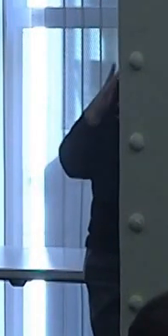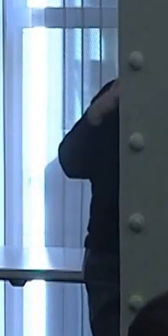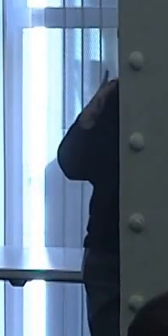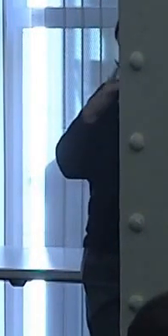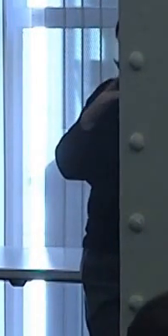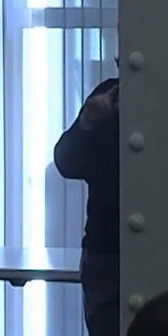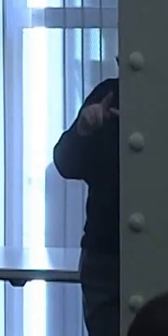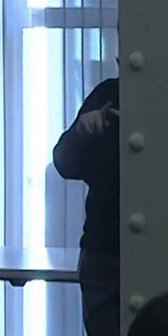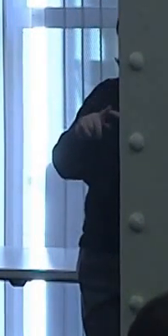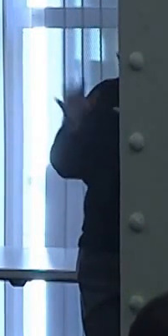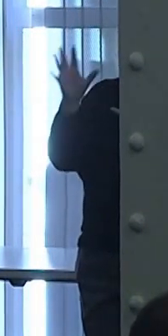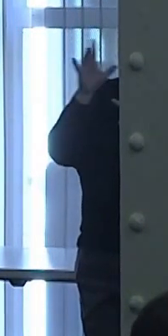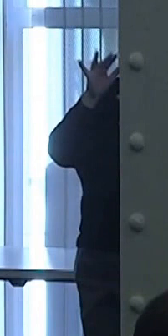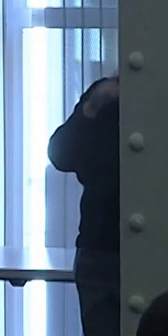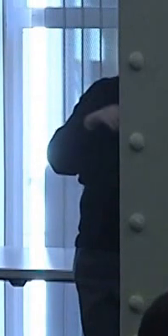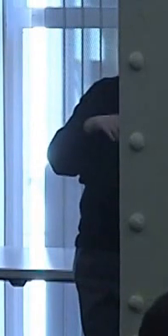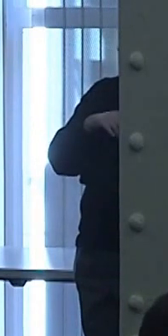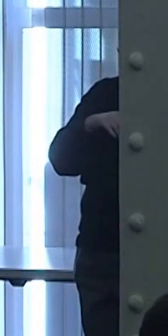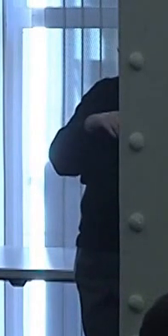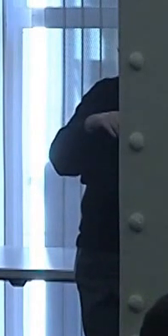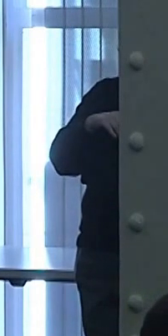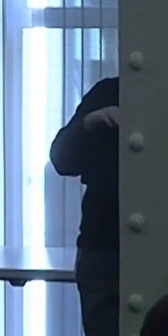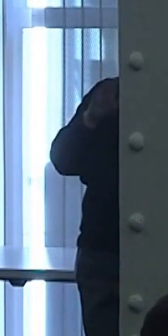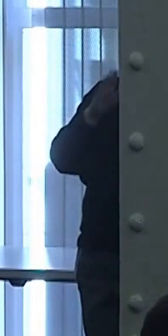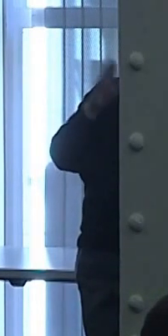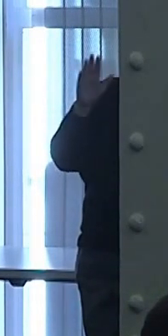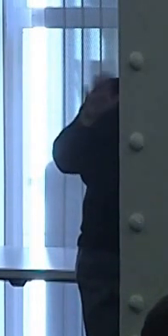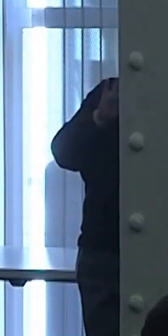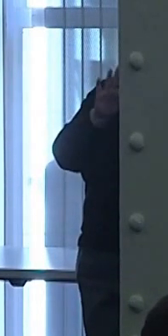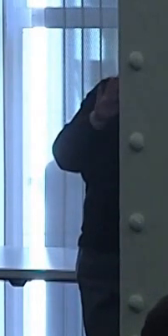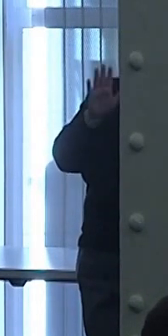My mom is a house cleaner and has been since I was a child.